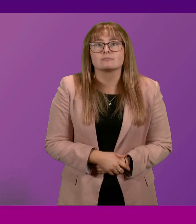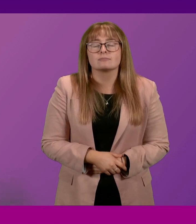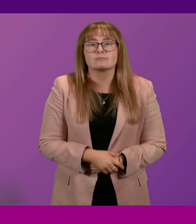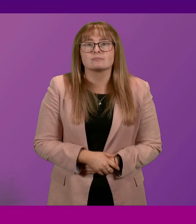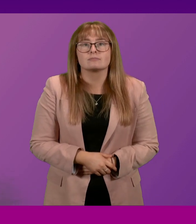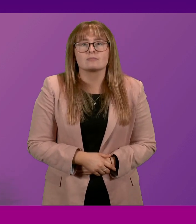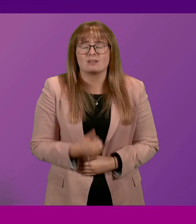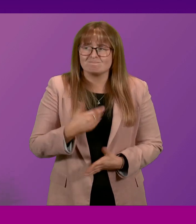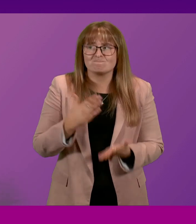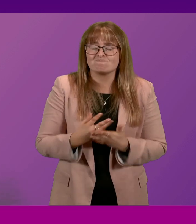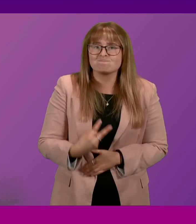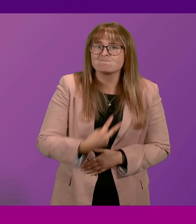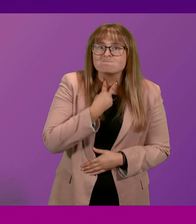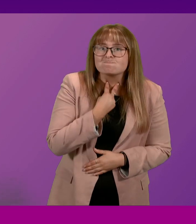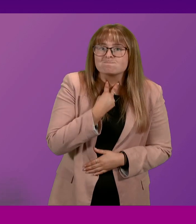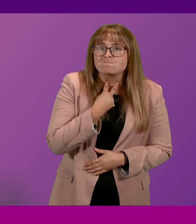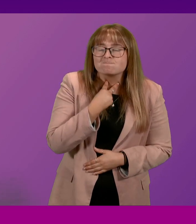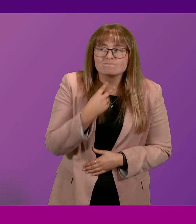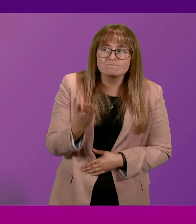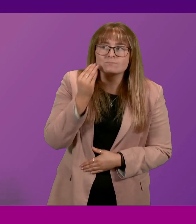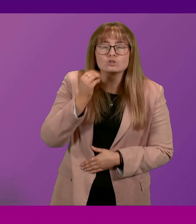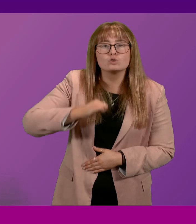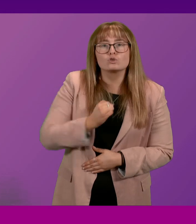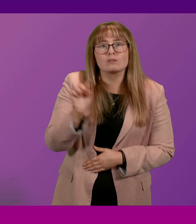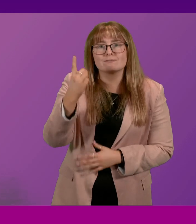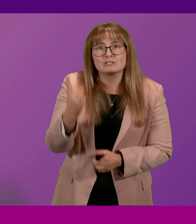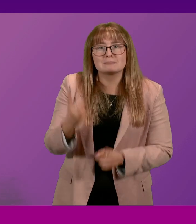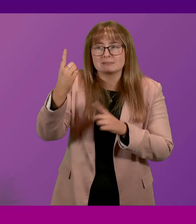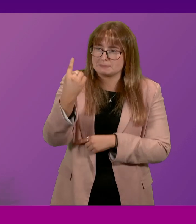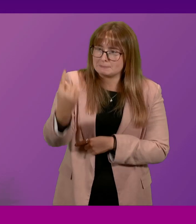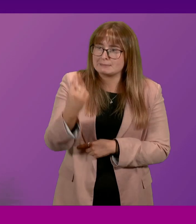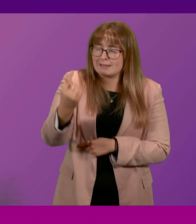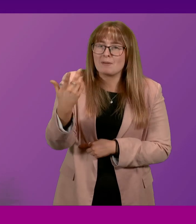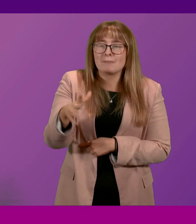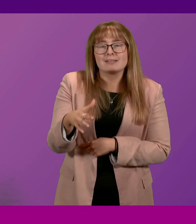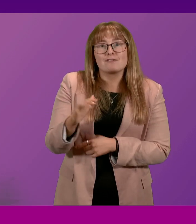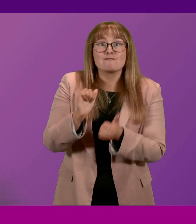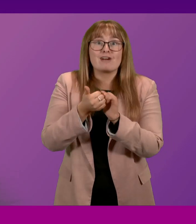I was disappointed to hear that Scotland’s First Minister has been having friendly chats with